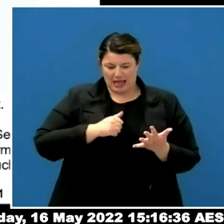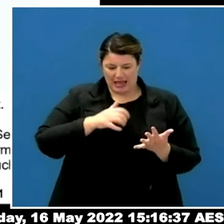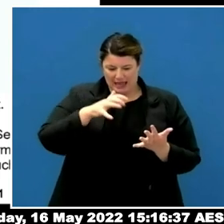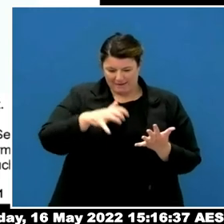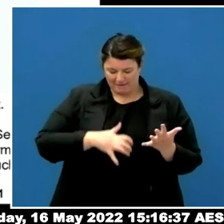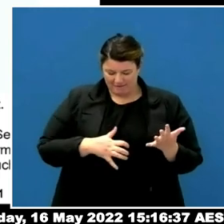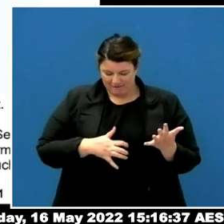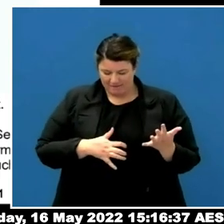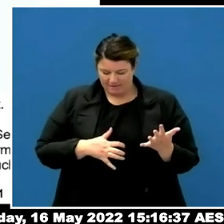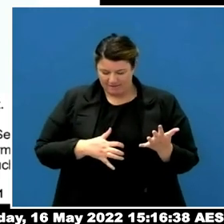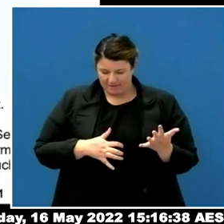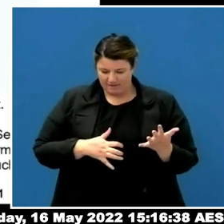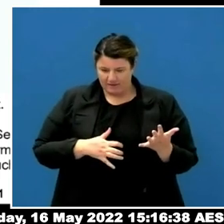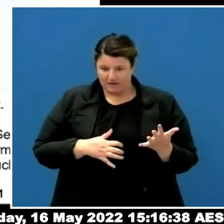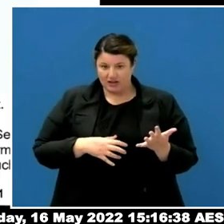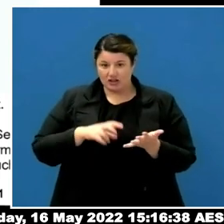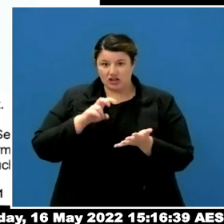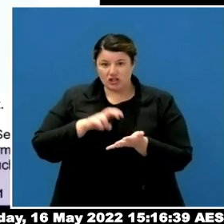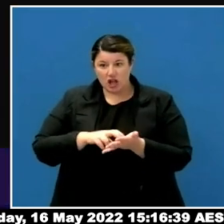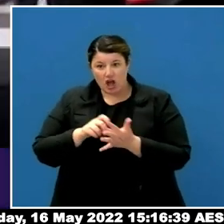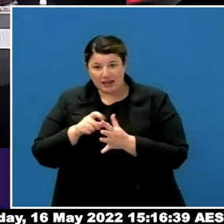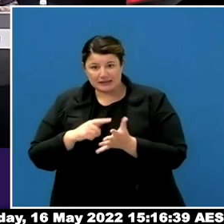Yeah, I can see.